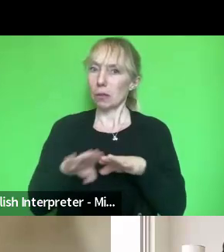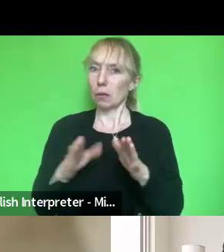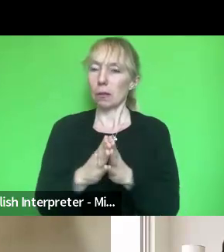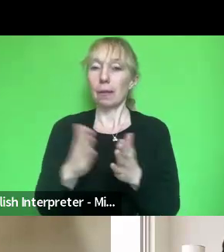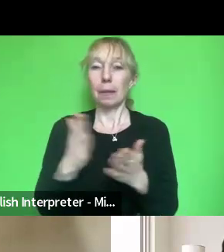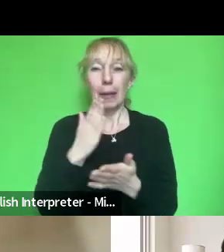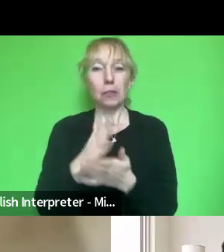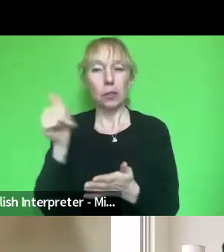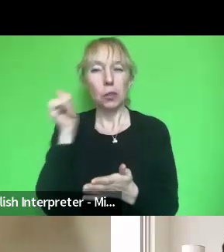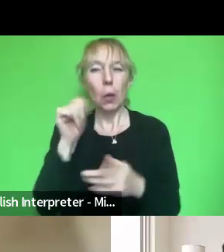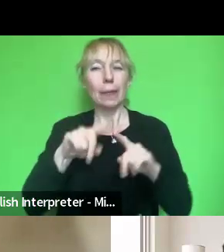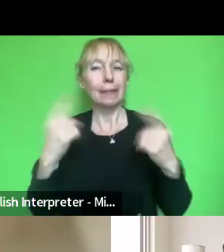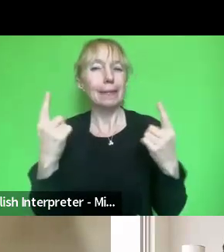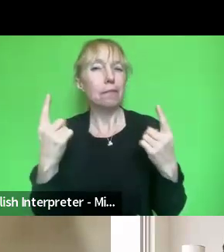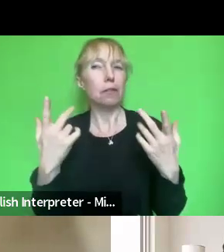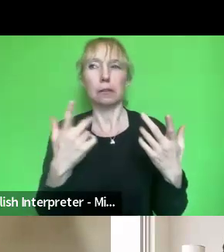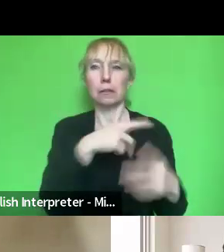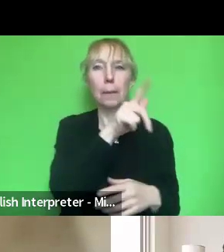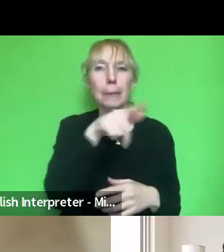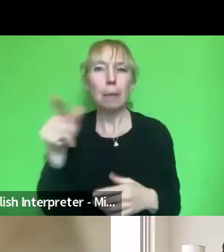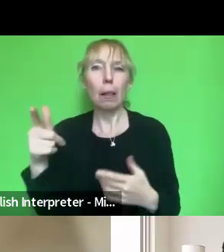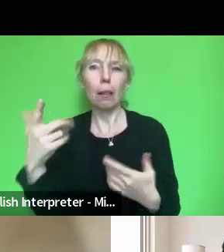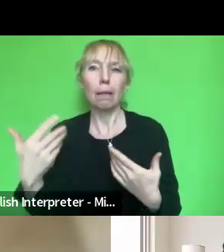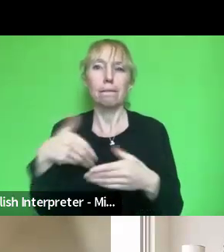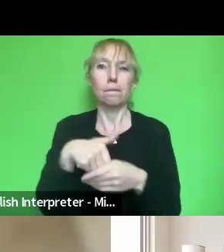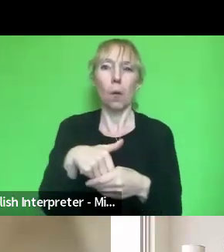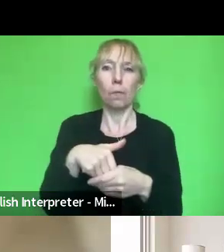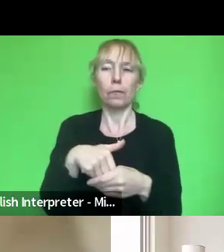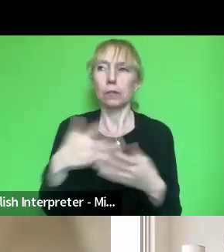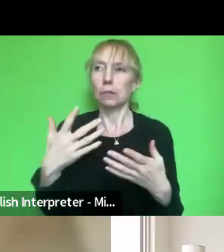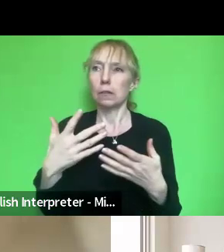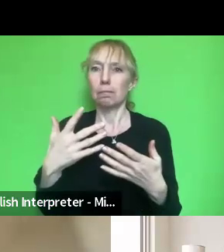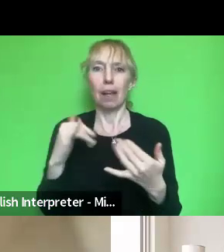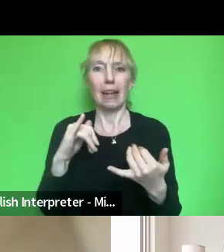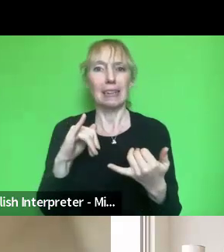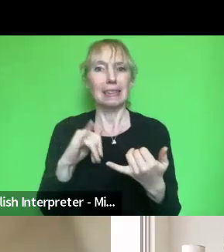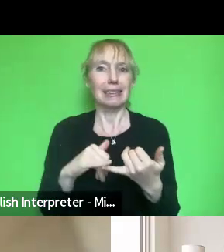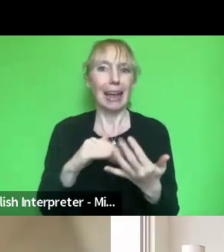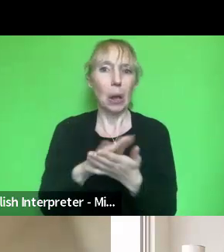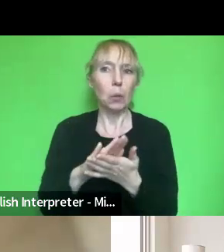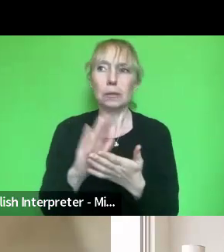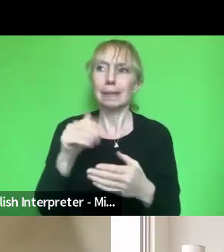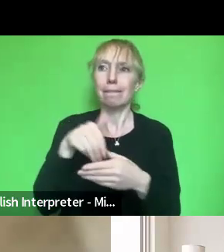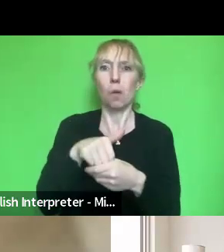the different audiences and stakeholders that are involved in an organization or a sector and again,